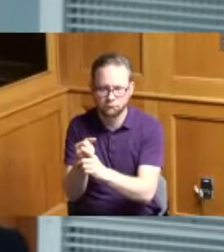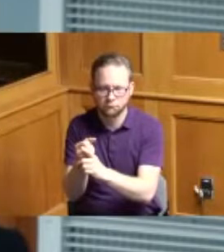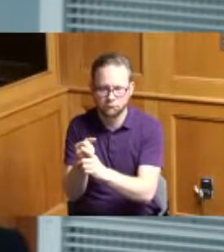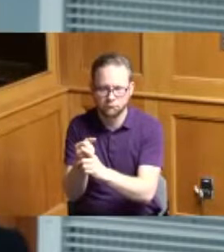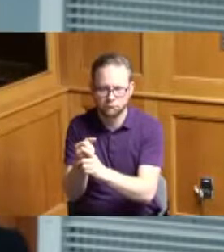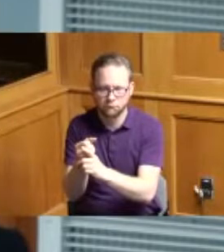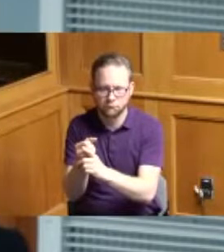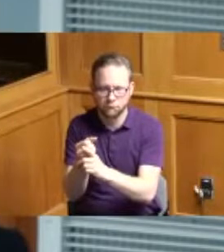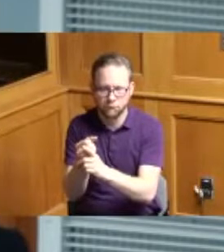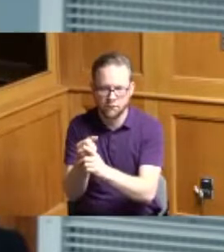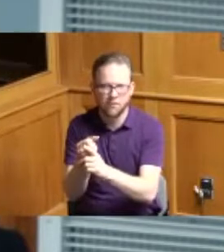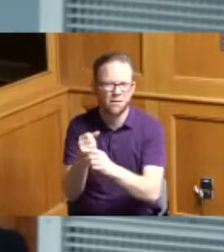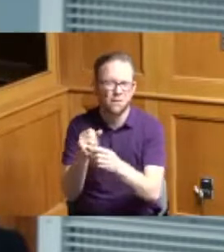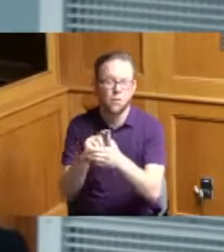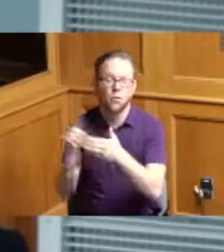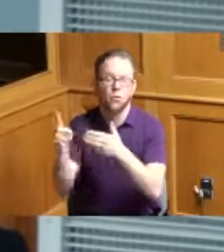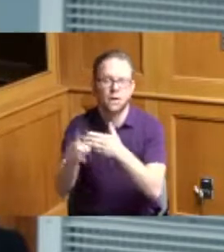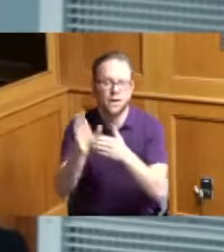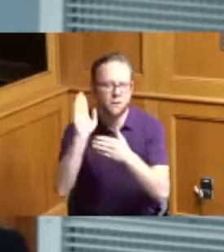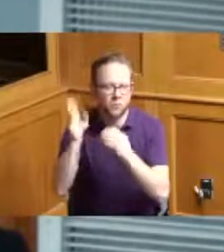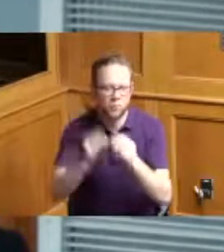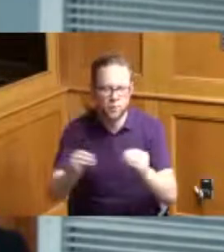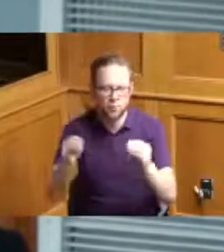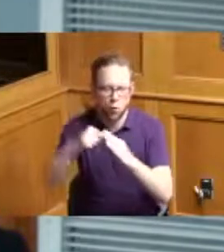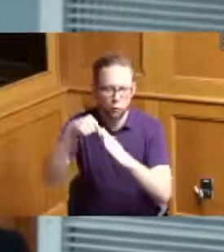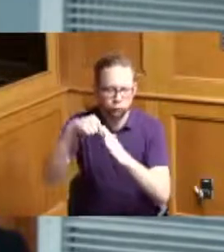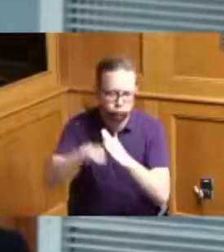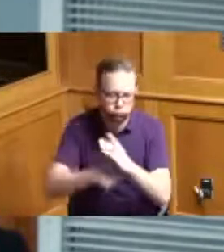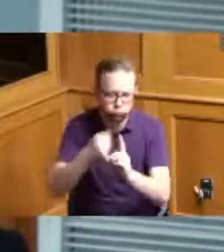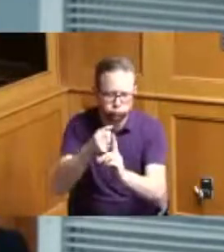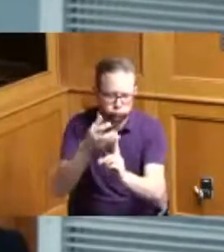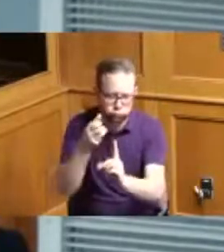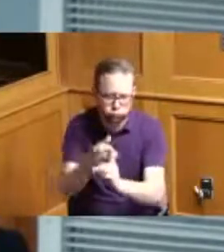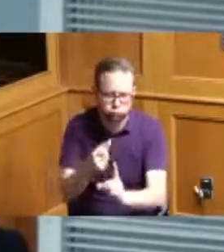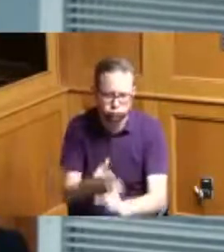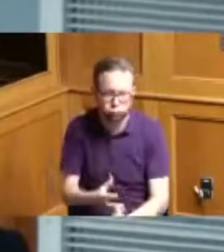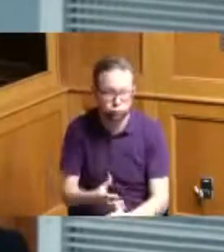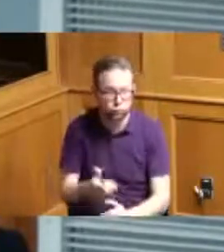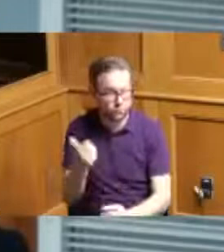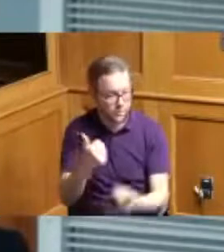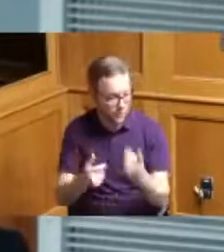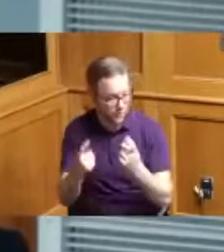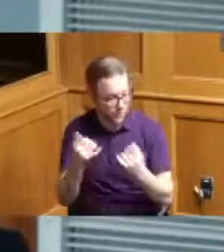in more detail next week but I'm happy to take any questions today even if they're just you know you